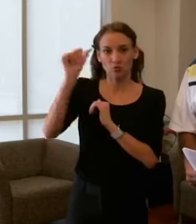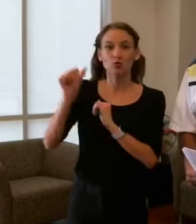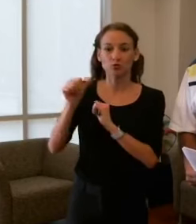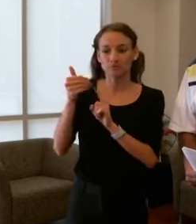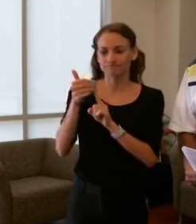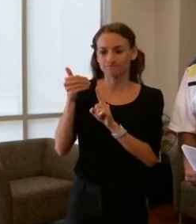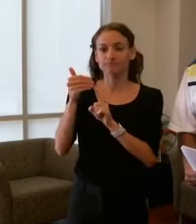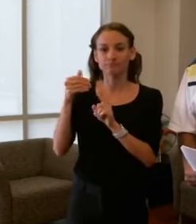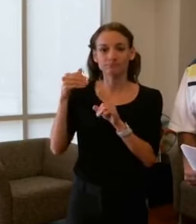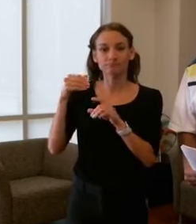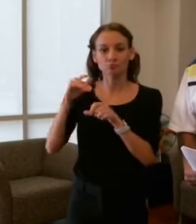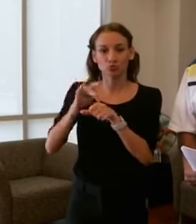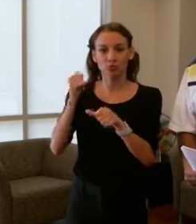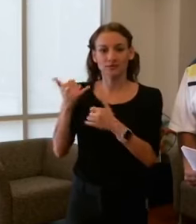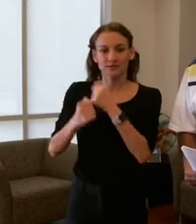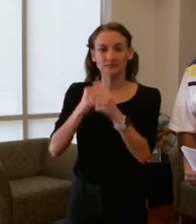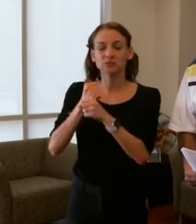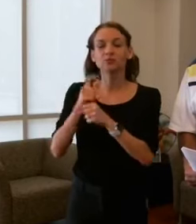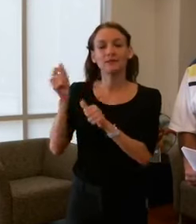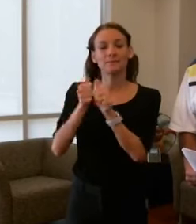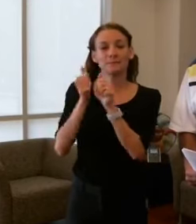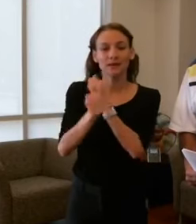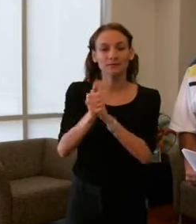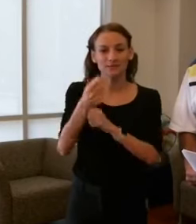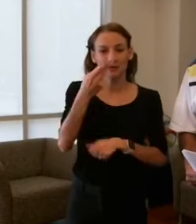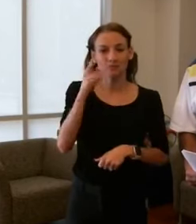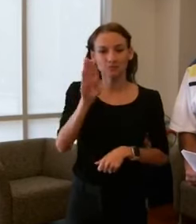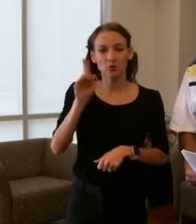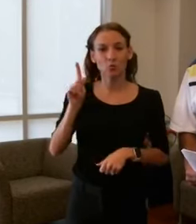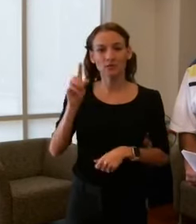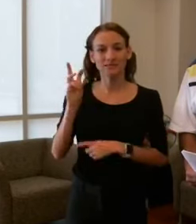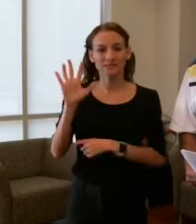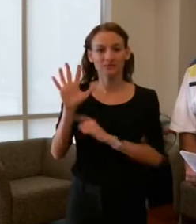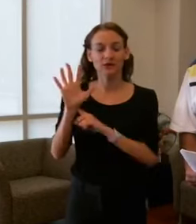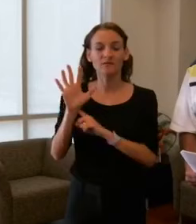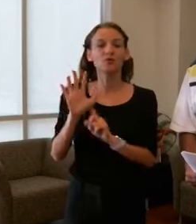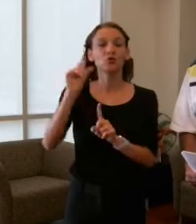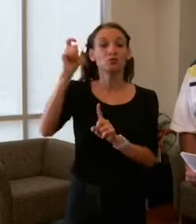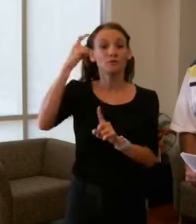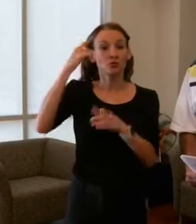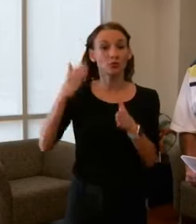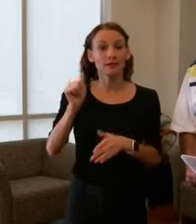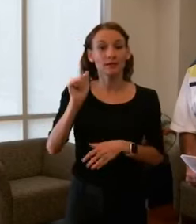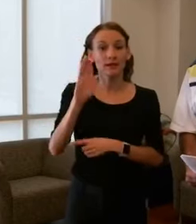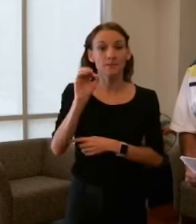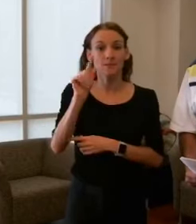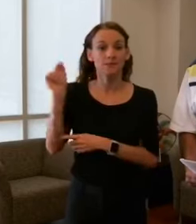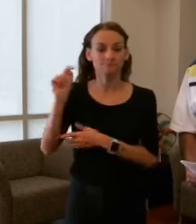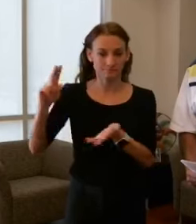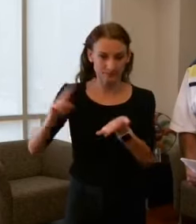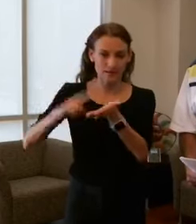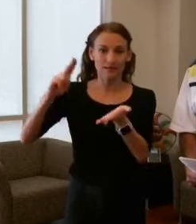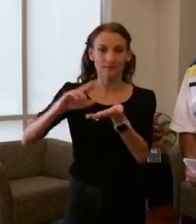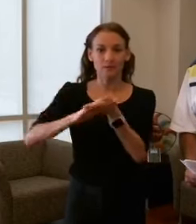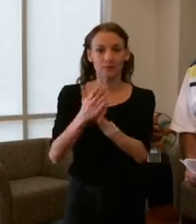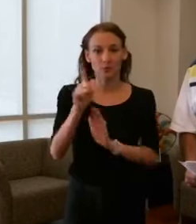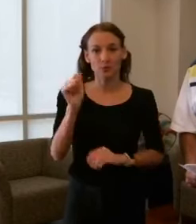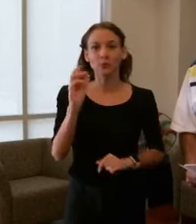lawmakers passed House Bill 165, and Governor Abbott signed it into law. And what that means now